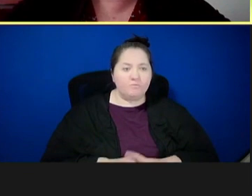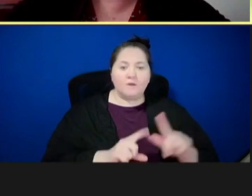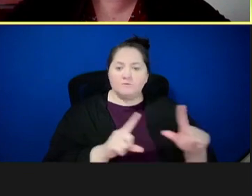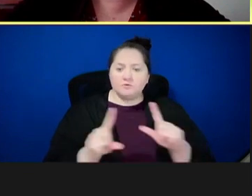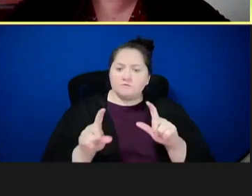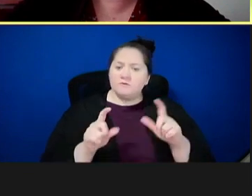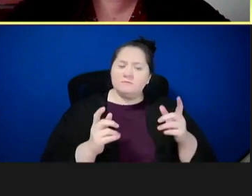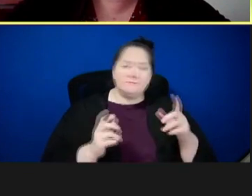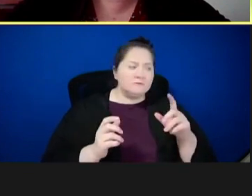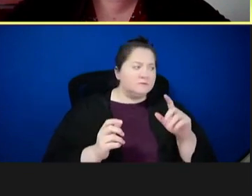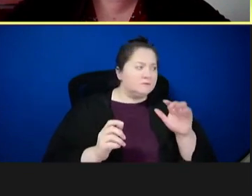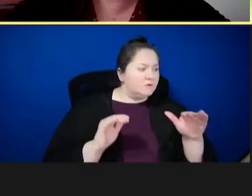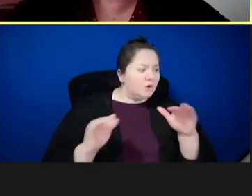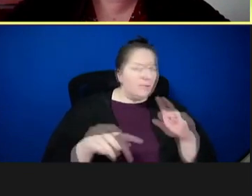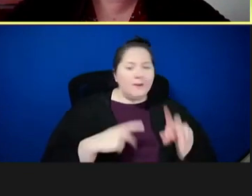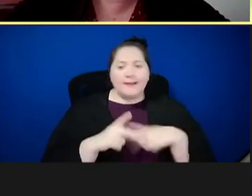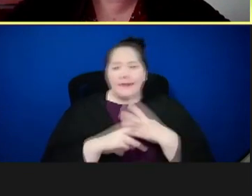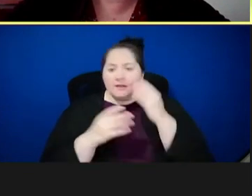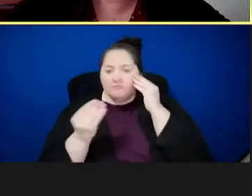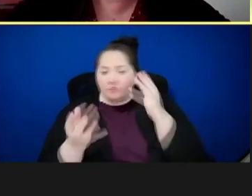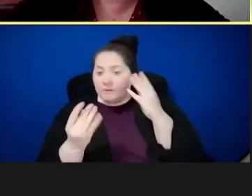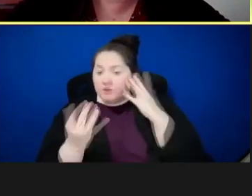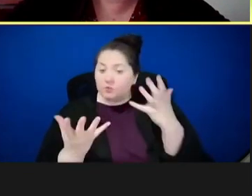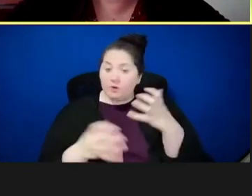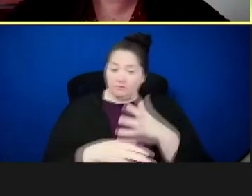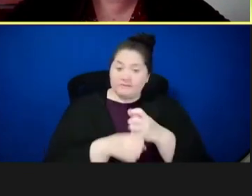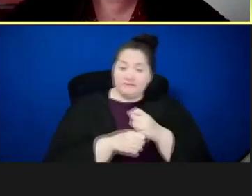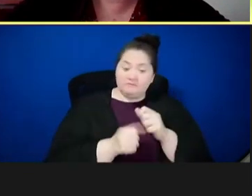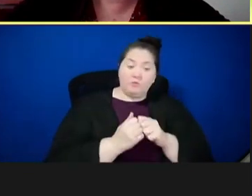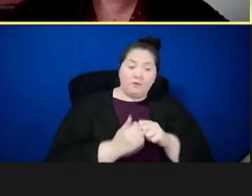types of information frontline staff would like to receive regarding immunizations,